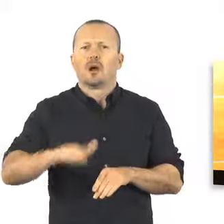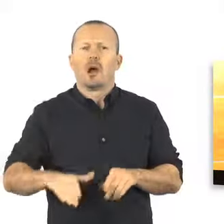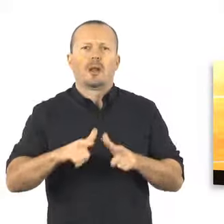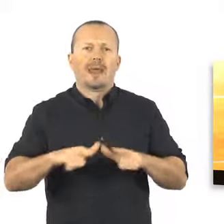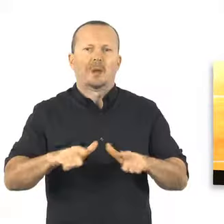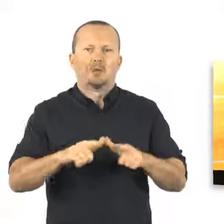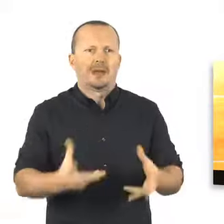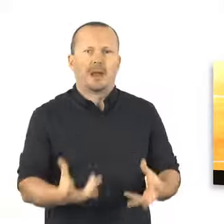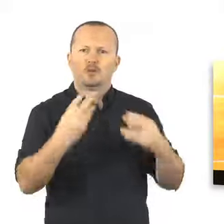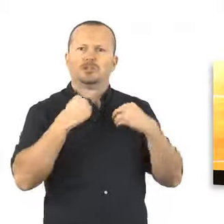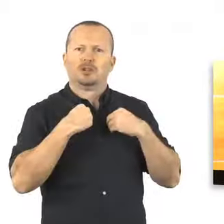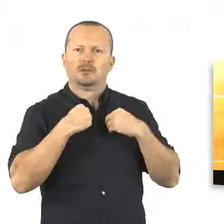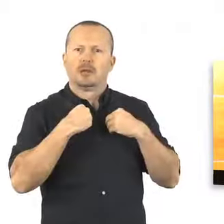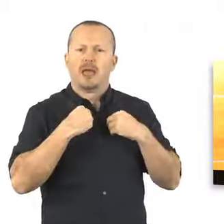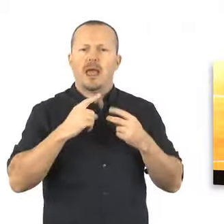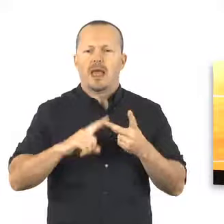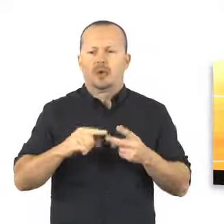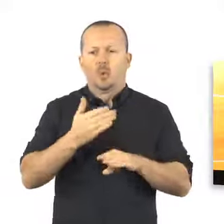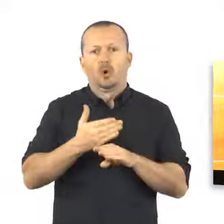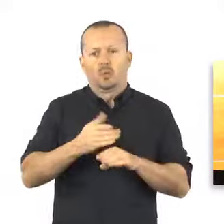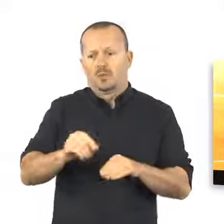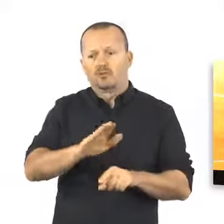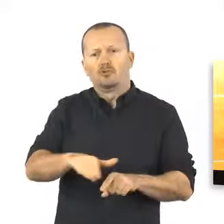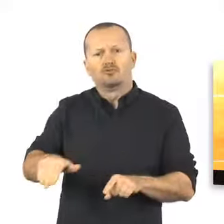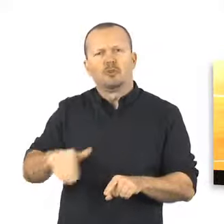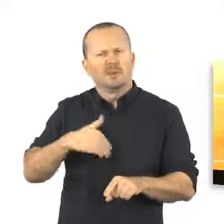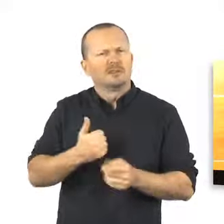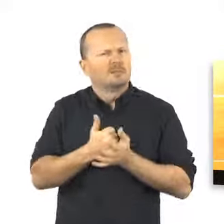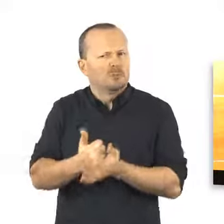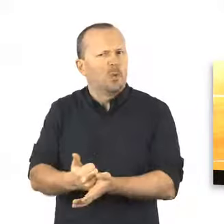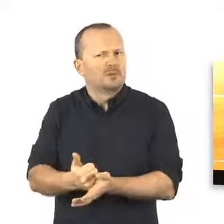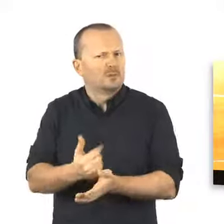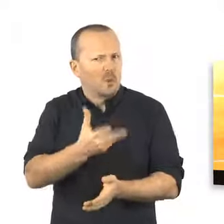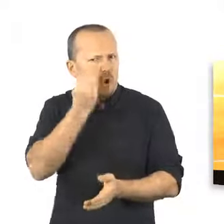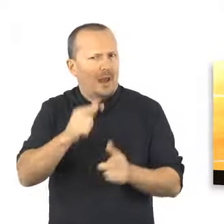I have worked in child language acquisition and working with children who need support